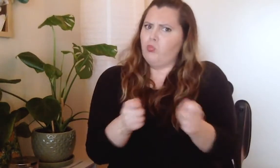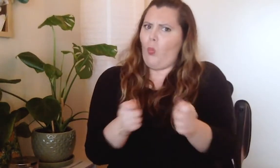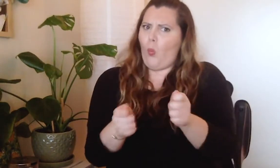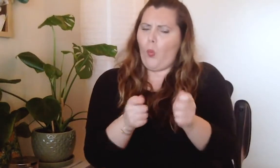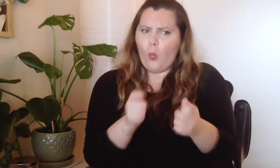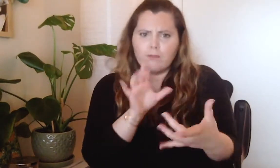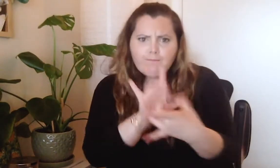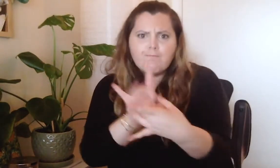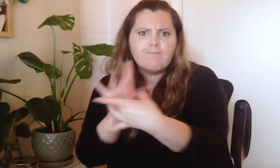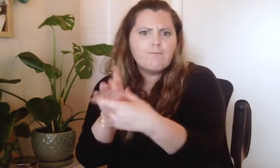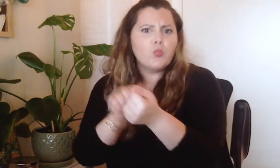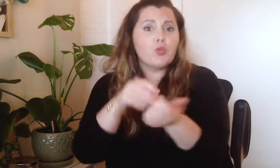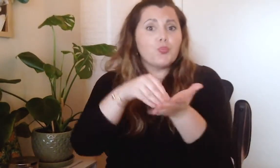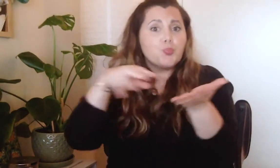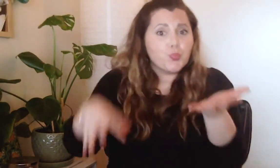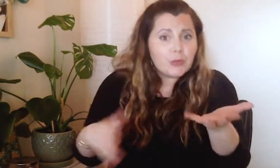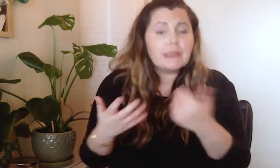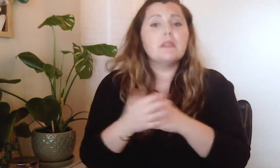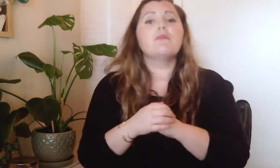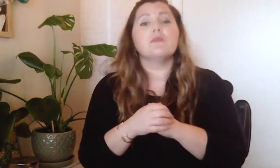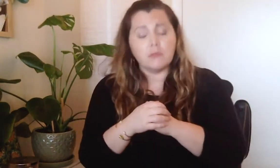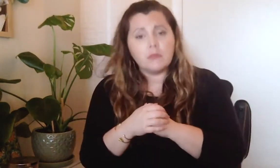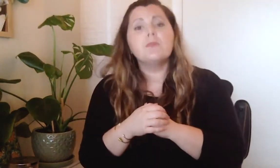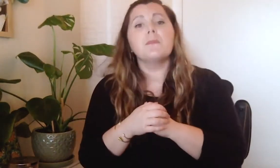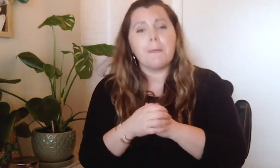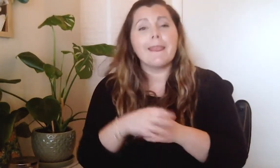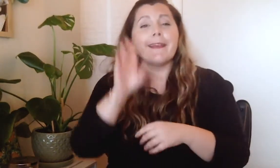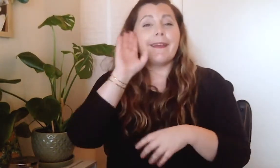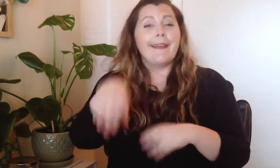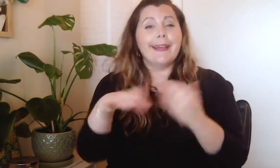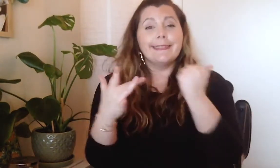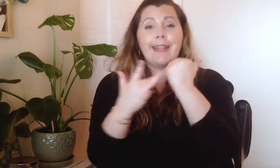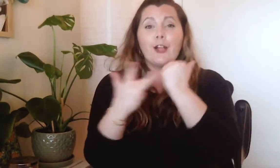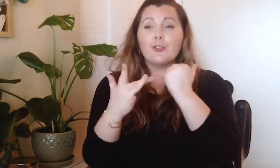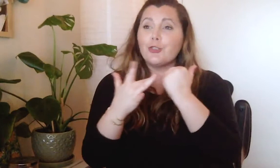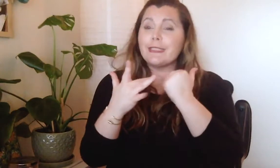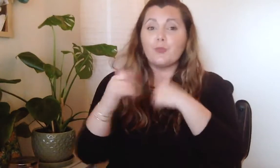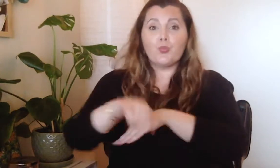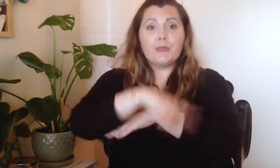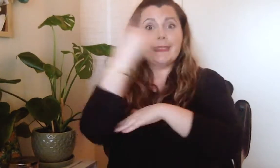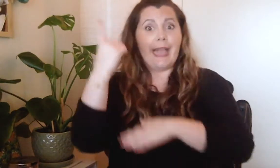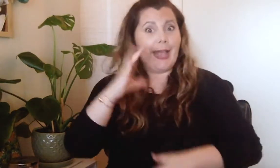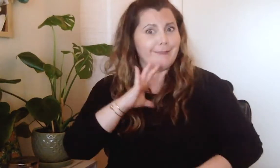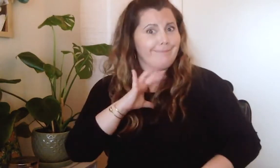That's something you can control. Connect with your students. You know, technology today can be great